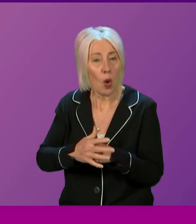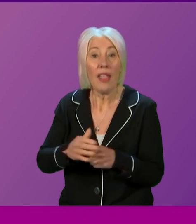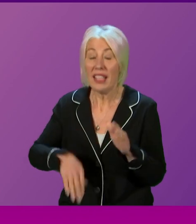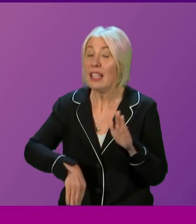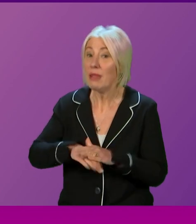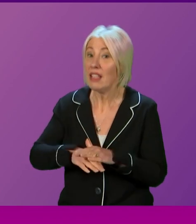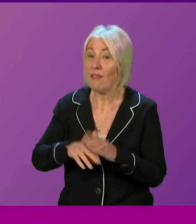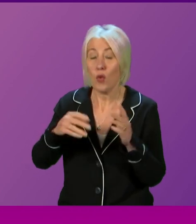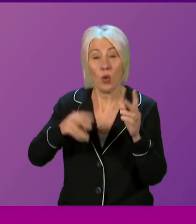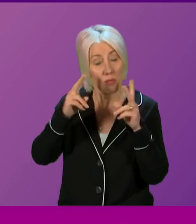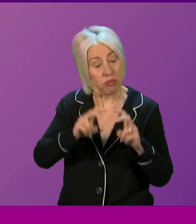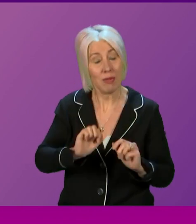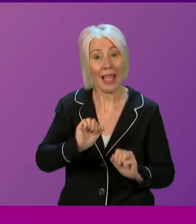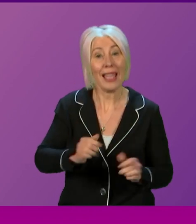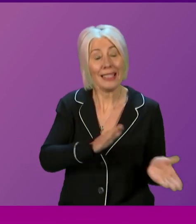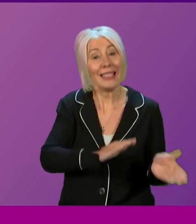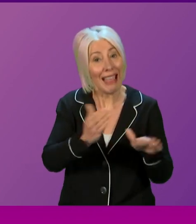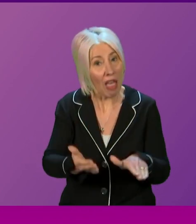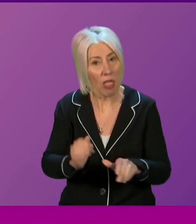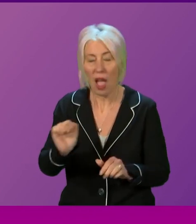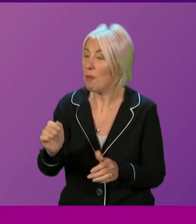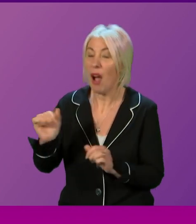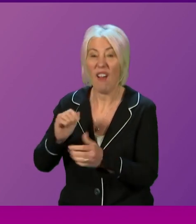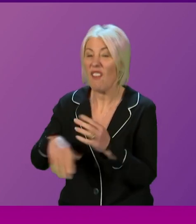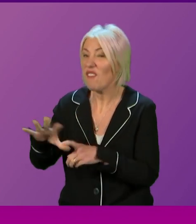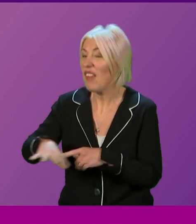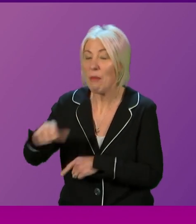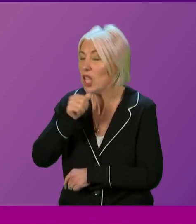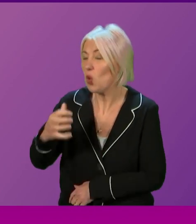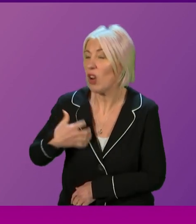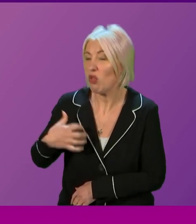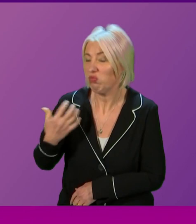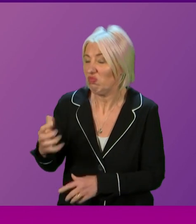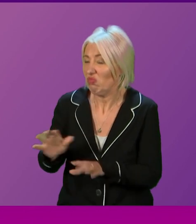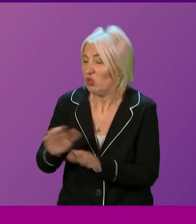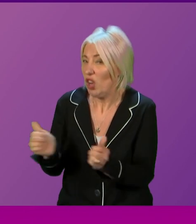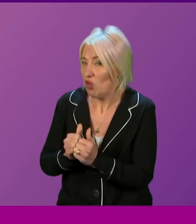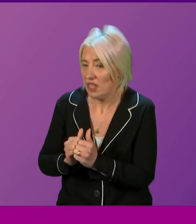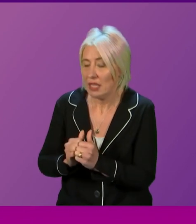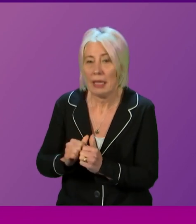Last week, three and a half years since losing her son, some of Steph’s complaints were upheld, with the Police Investigations and Review Commissioner asking Police Scotland